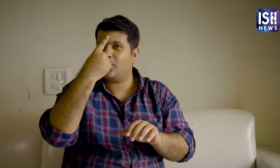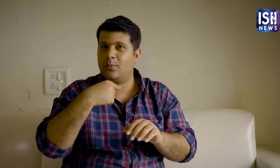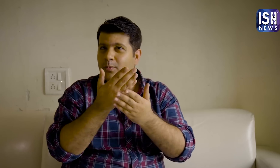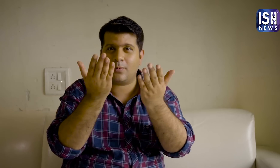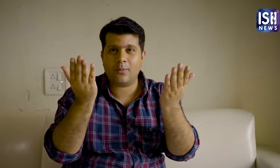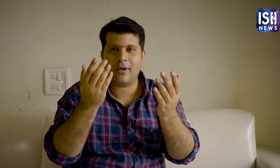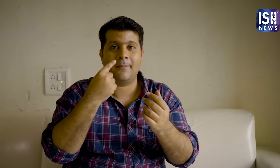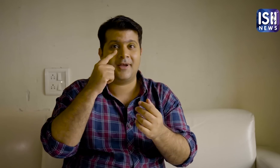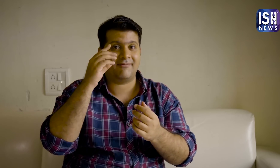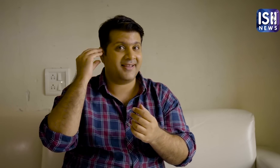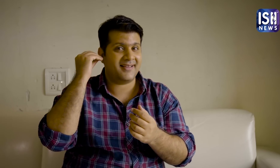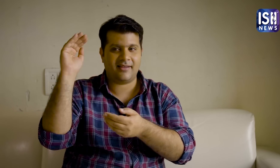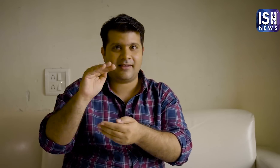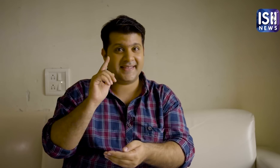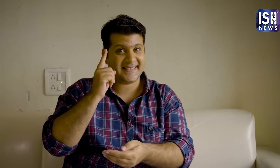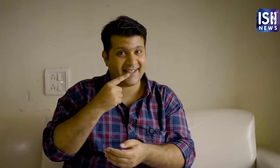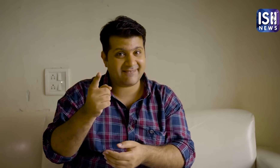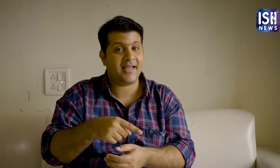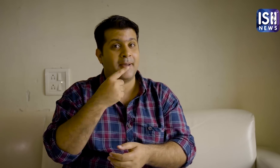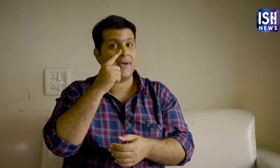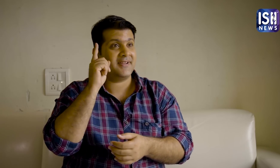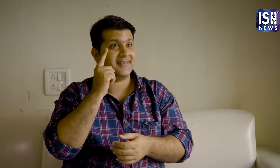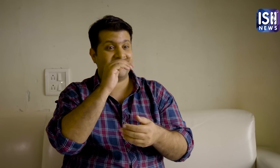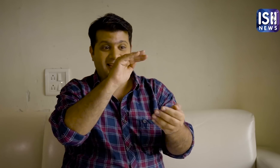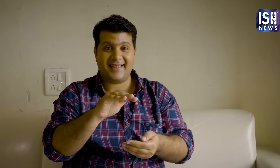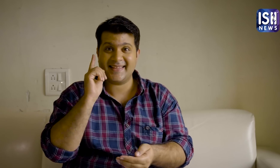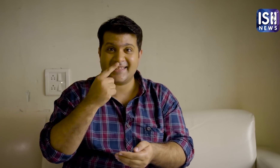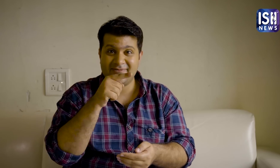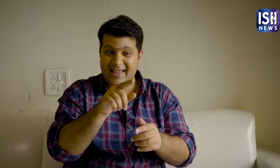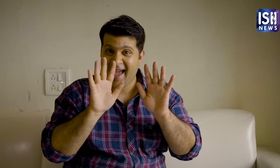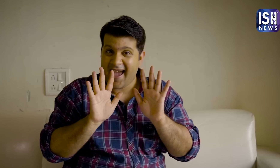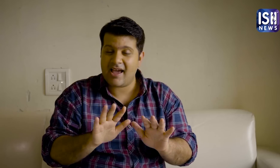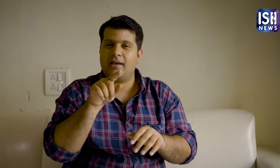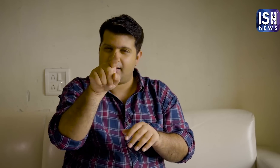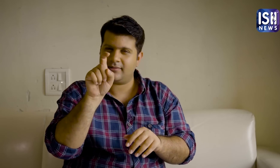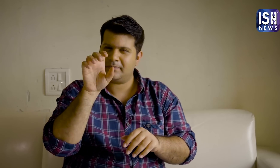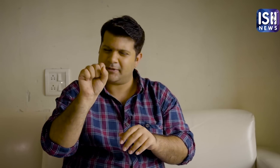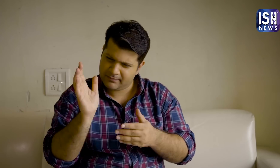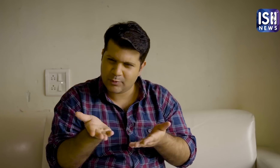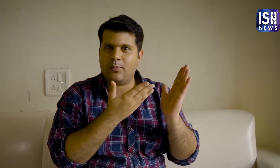Hearing parents with Deaf kids, and Deaf parents with Deaf kids, please go and subscribe!